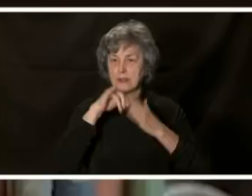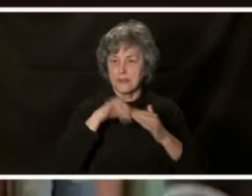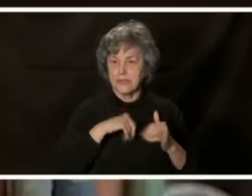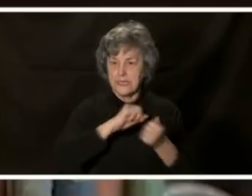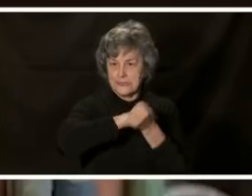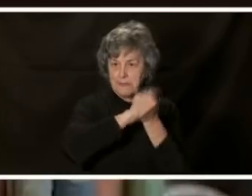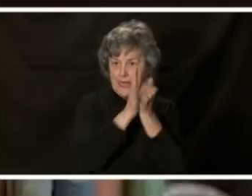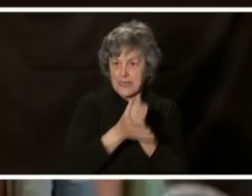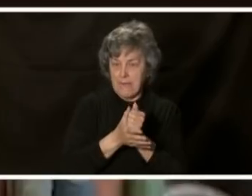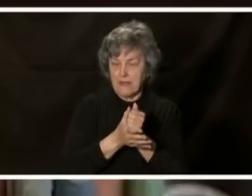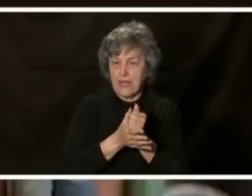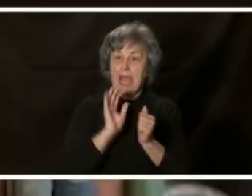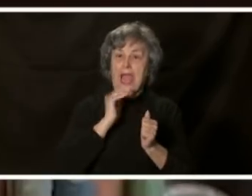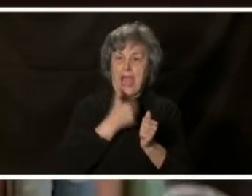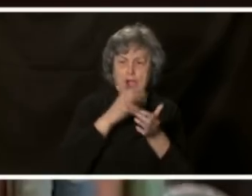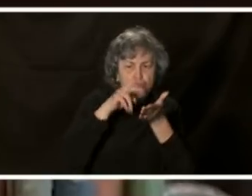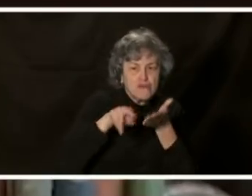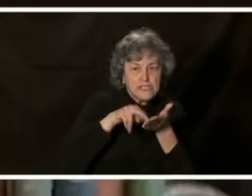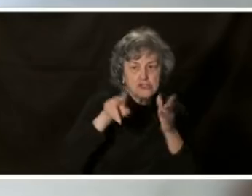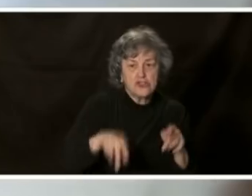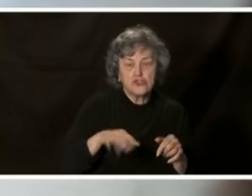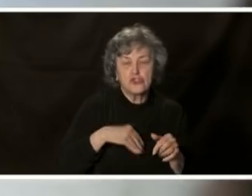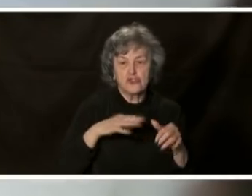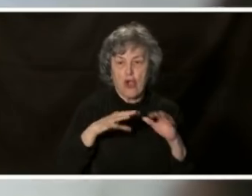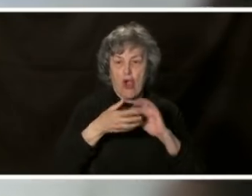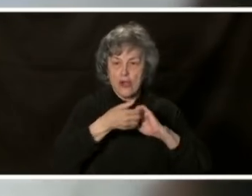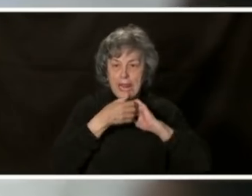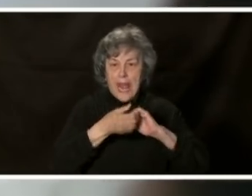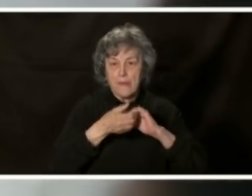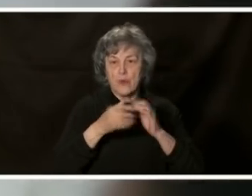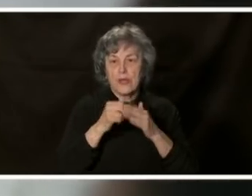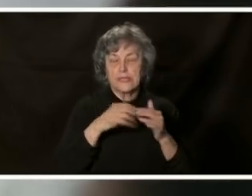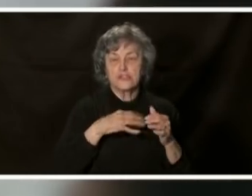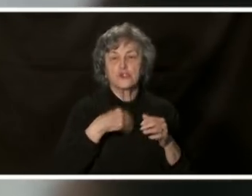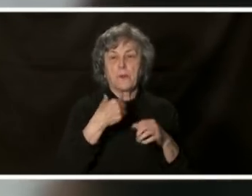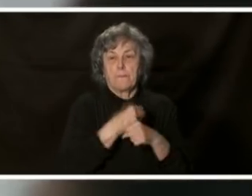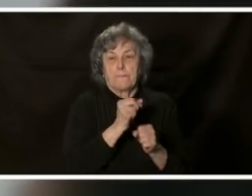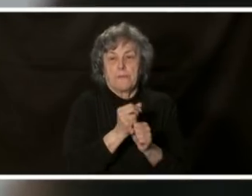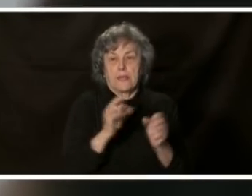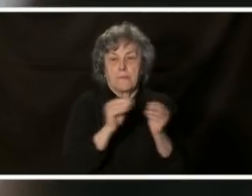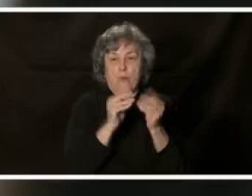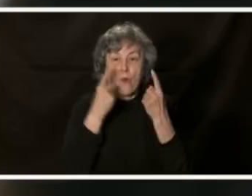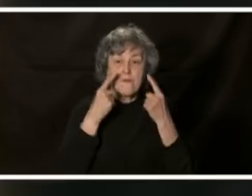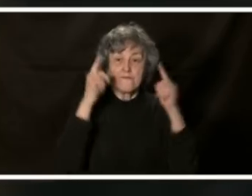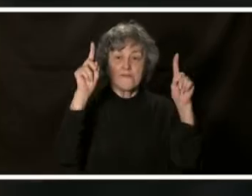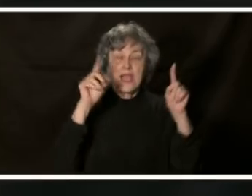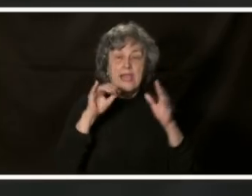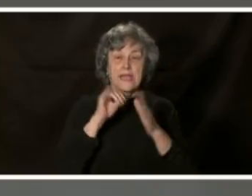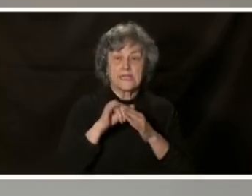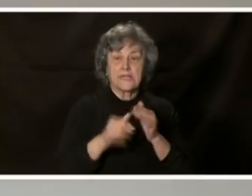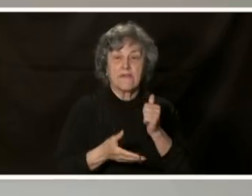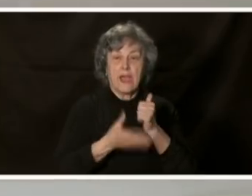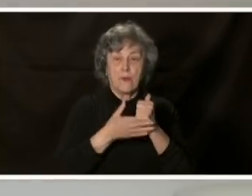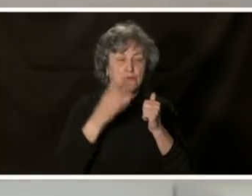OUR RESEARCHERS ARE COLLABORATING TO DEVELOP MORE EFFECTIVE TREATMENTS FOR COVID-19.